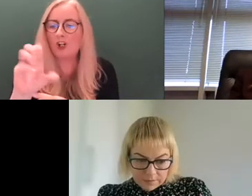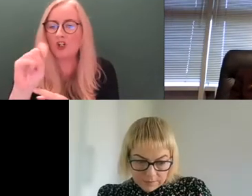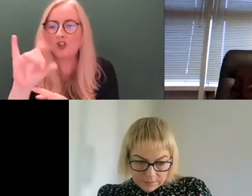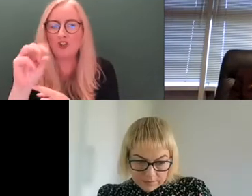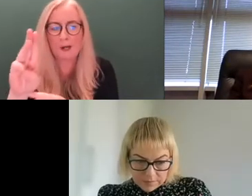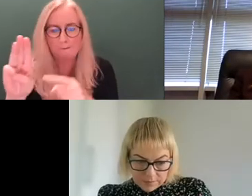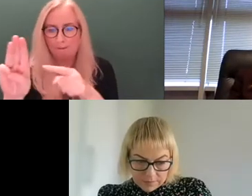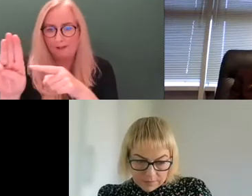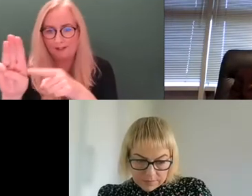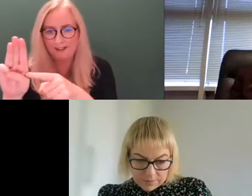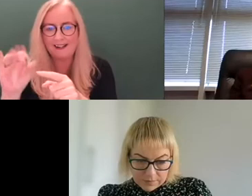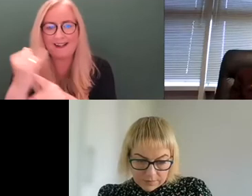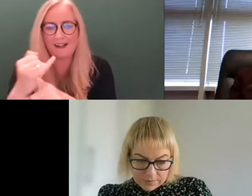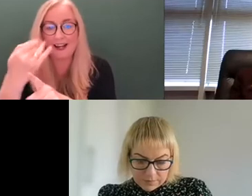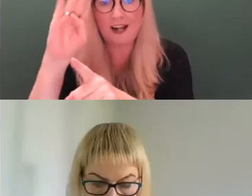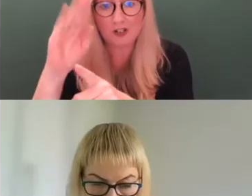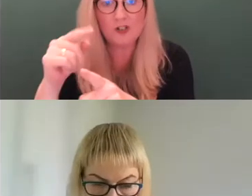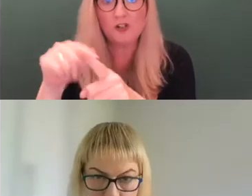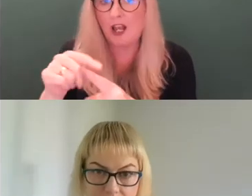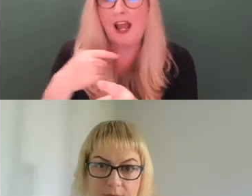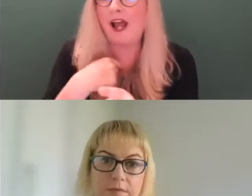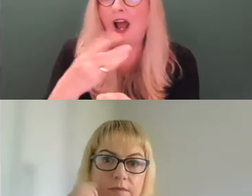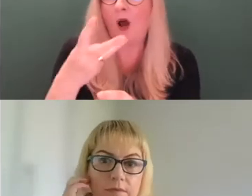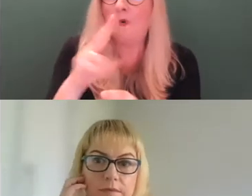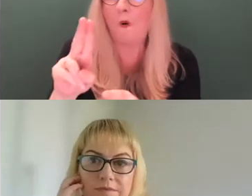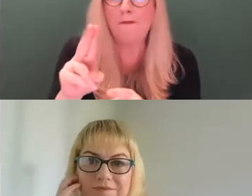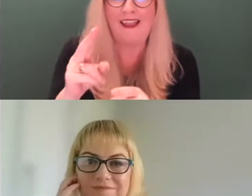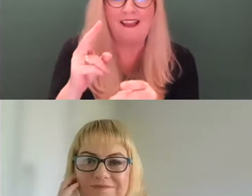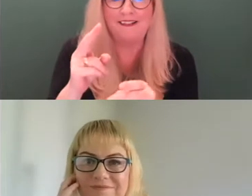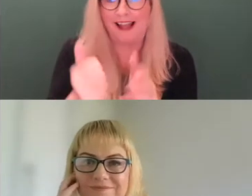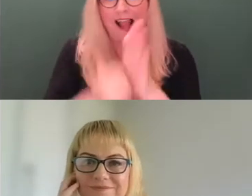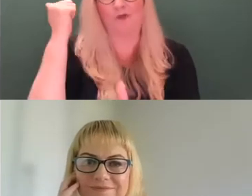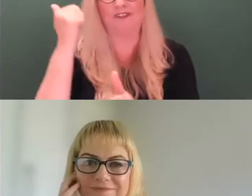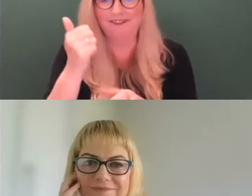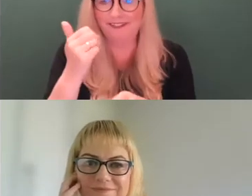in Ireland and what while I won't be quite out of a job, it will see major changes and